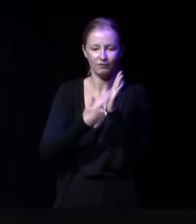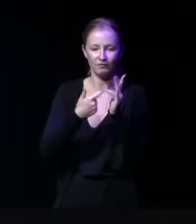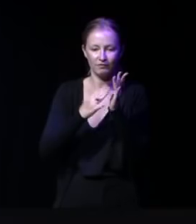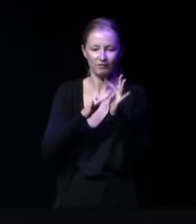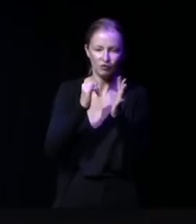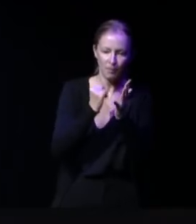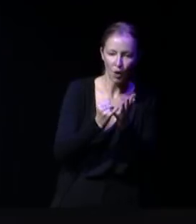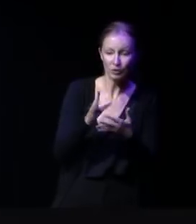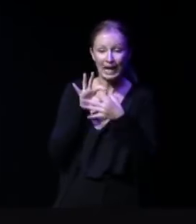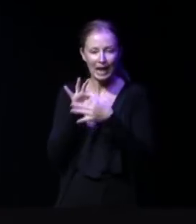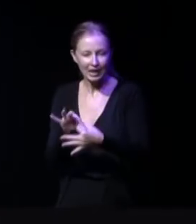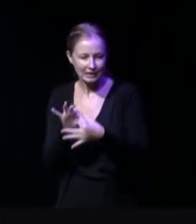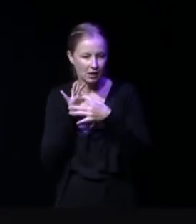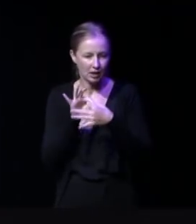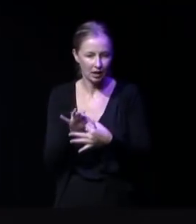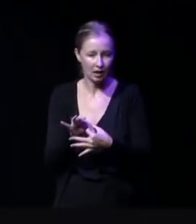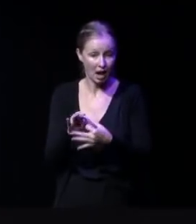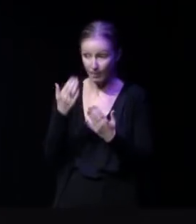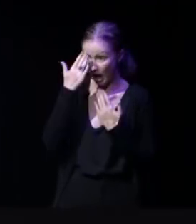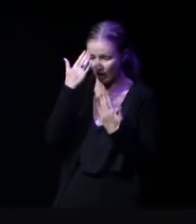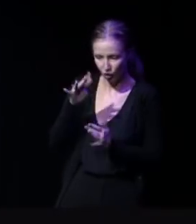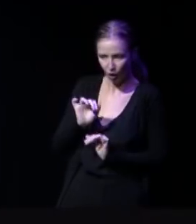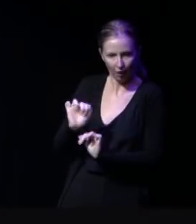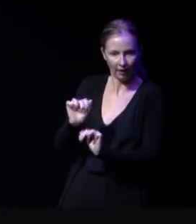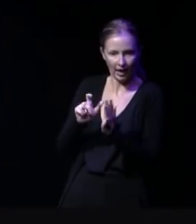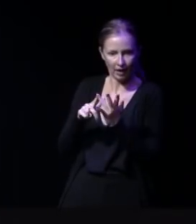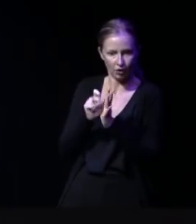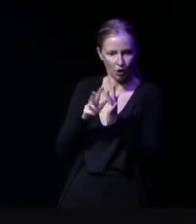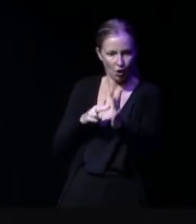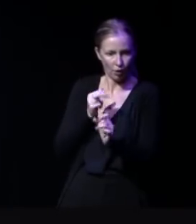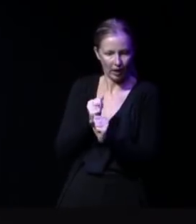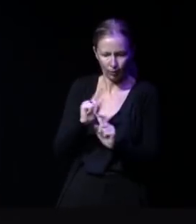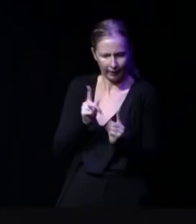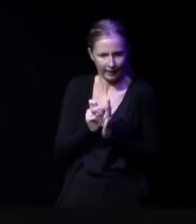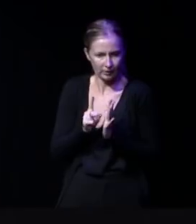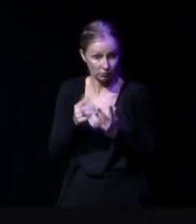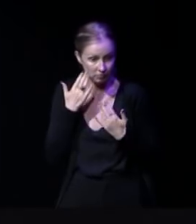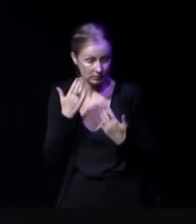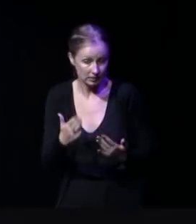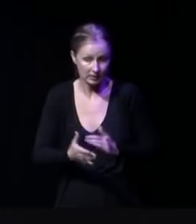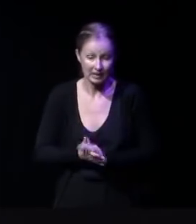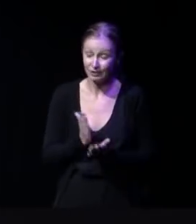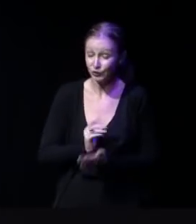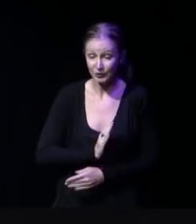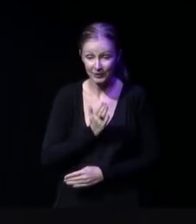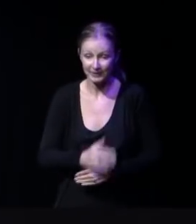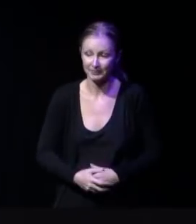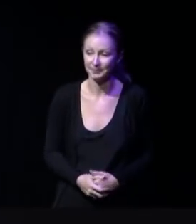And we don't even know what their coding these other scents to be, right? It's very interesting.